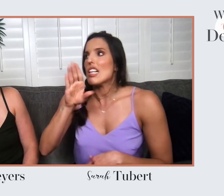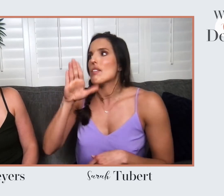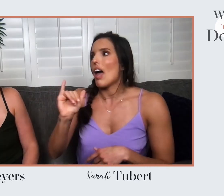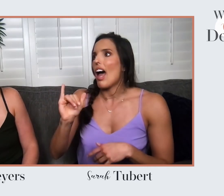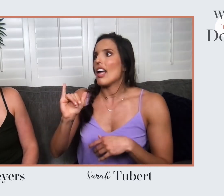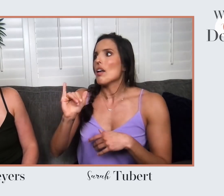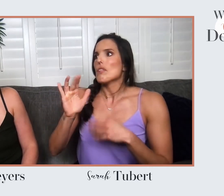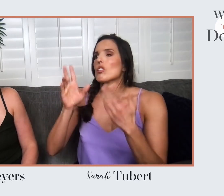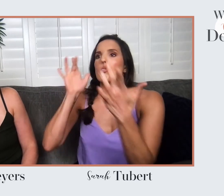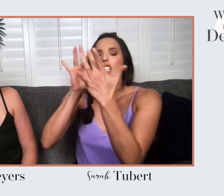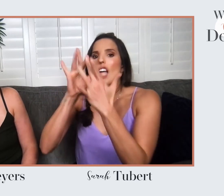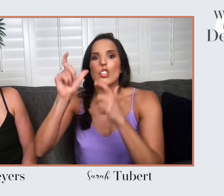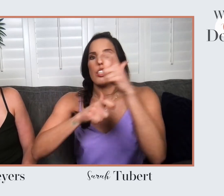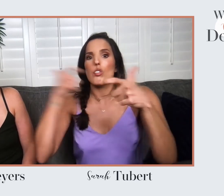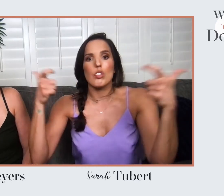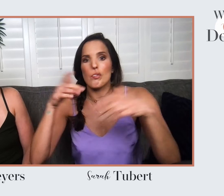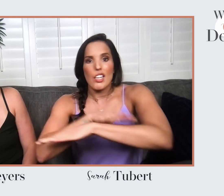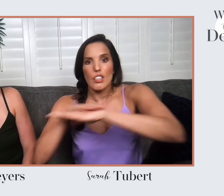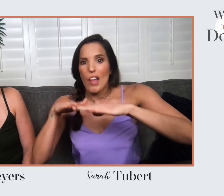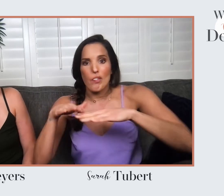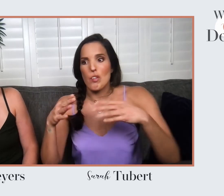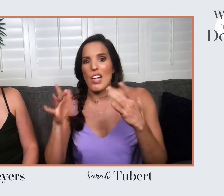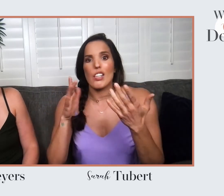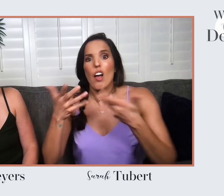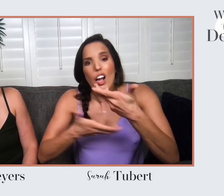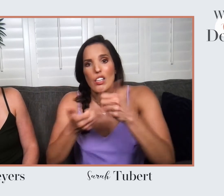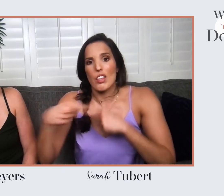Is it by reaching out to huge big platforms and talking with